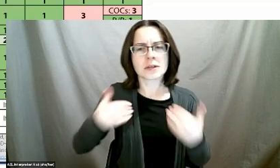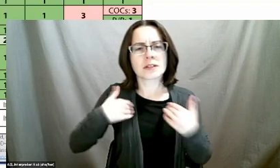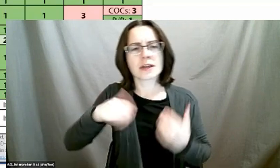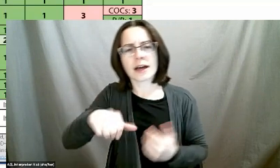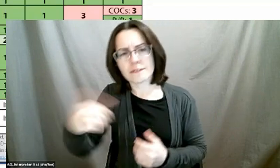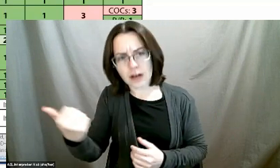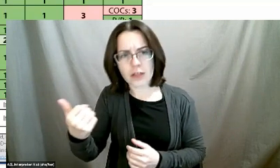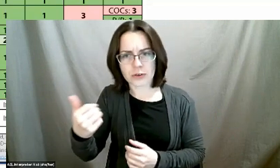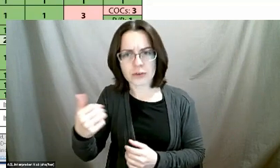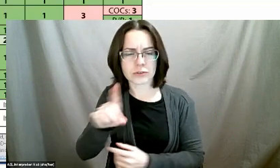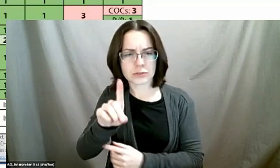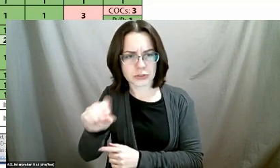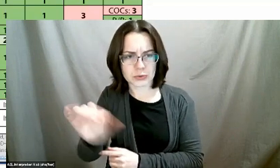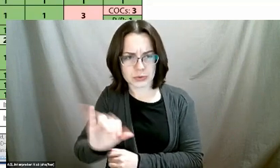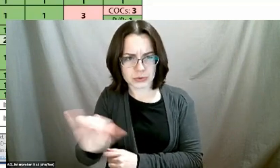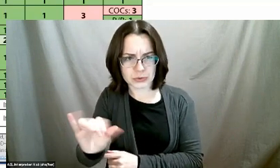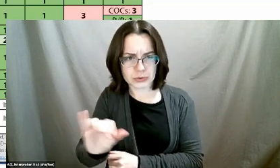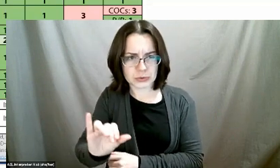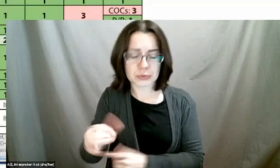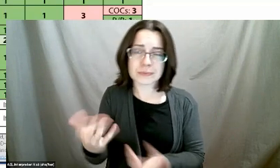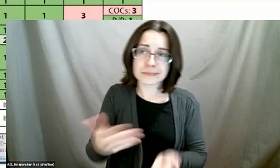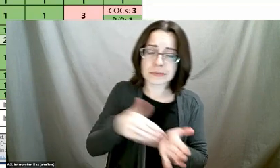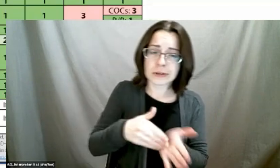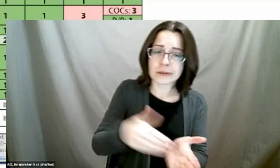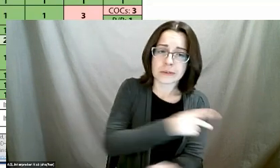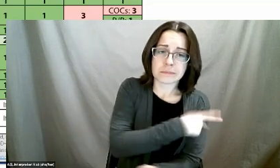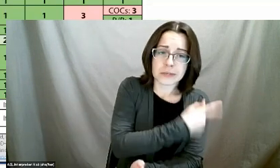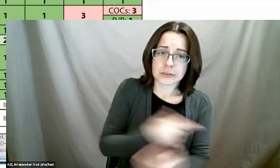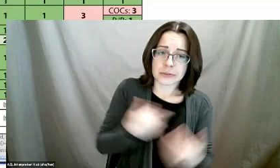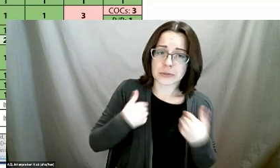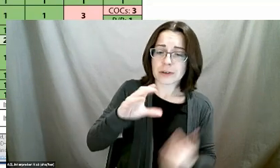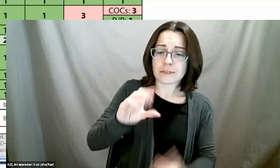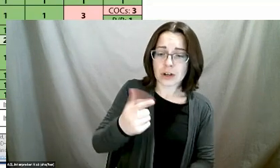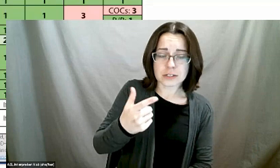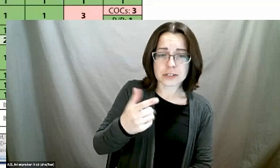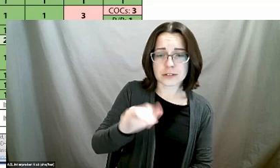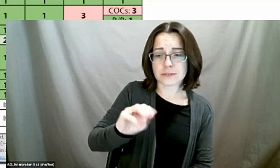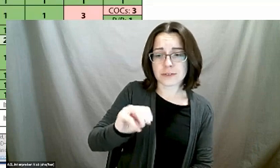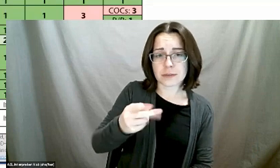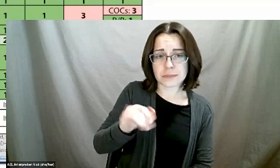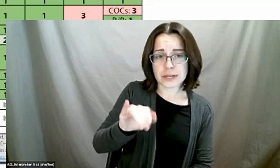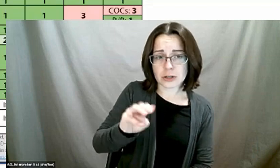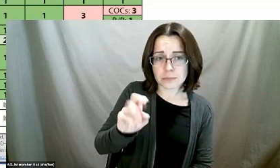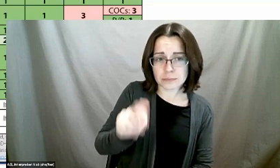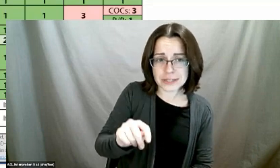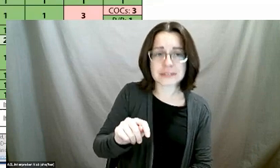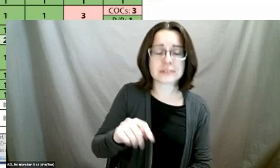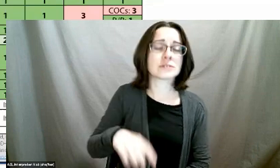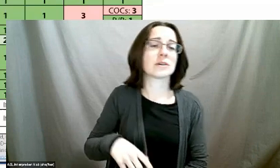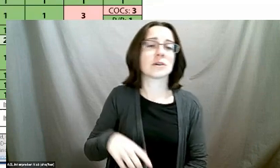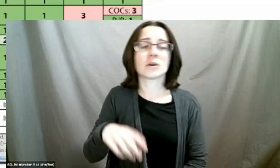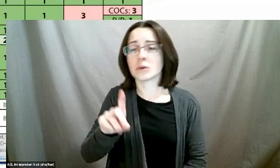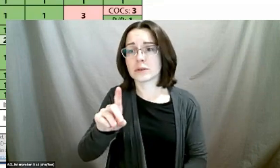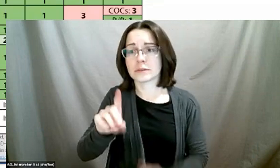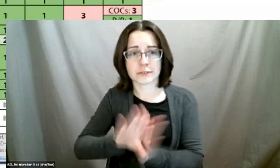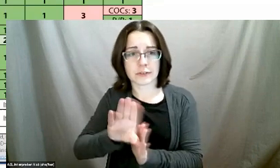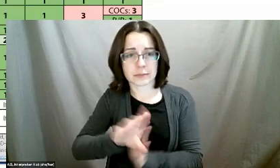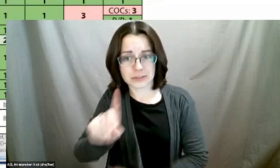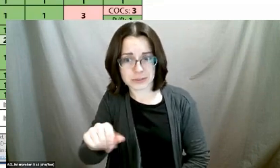patients with cognitive impairment or intellectual disability to have seizure disorders. So that's something we need to think